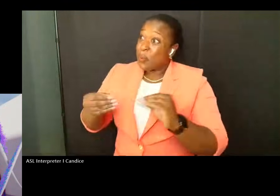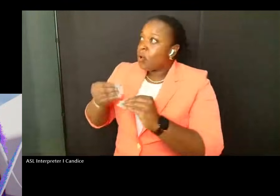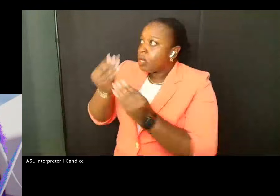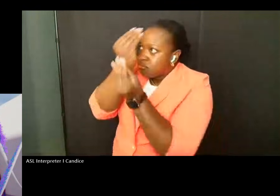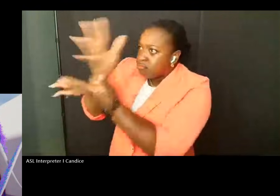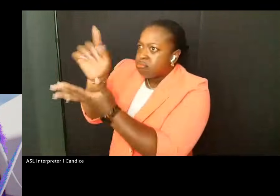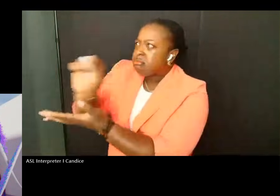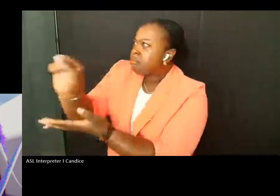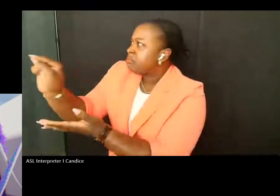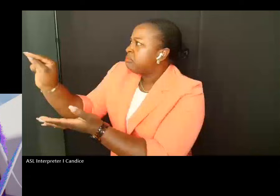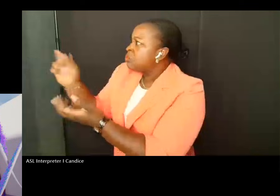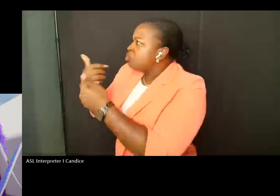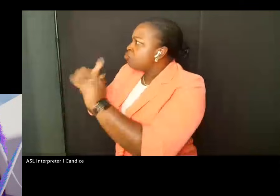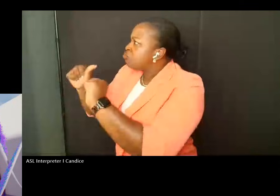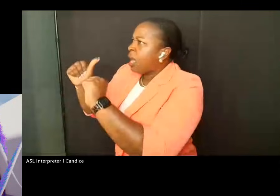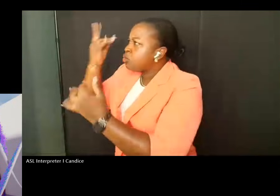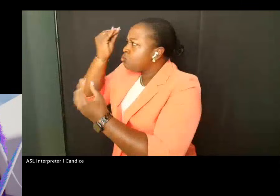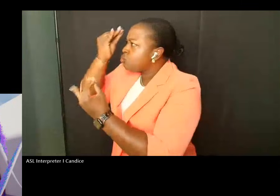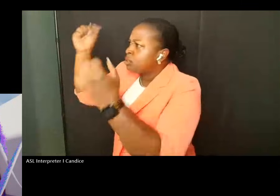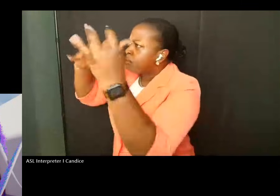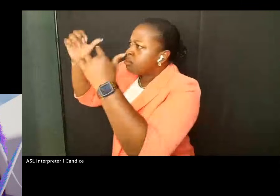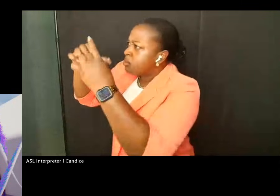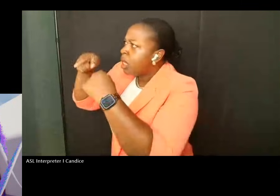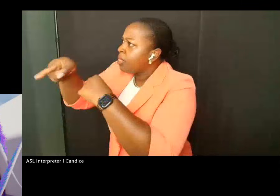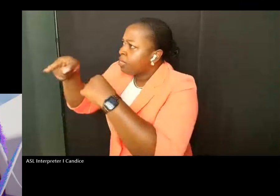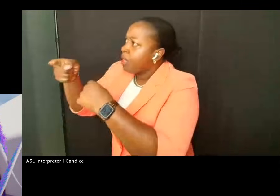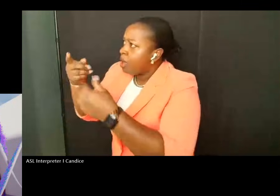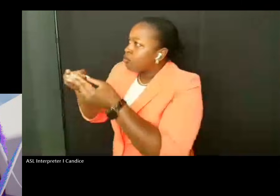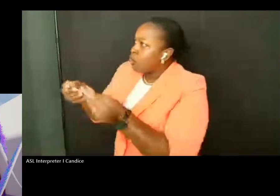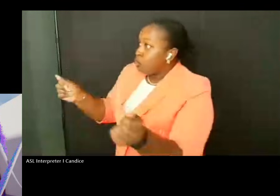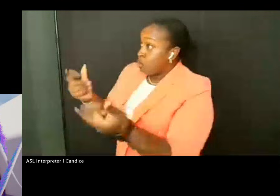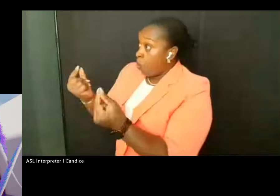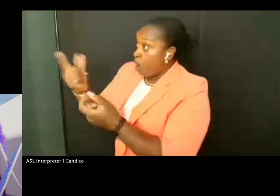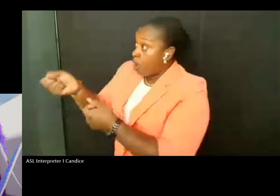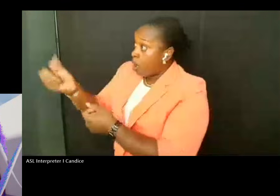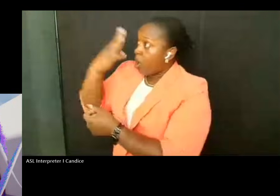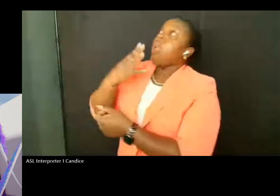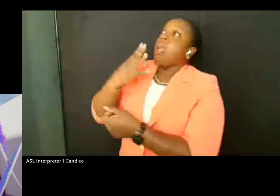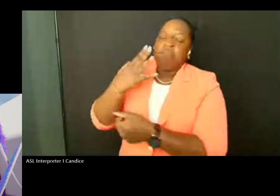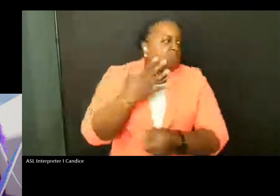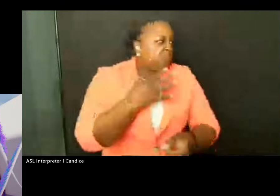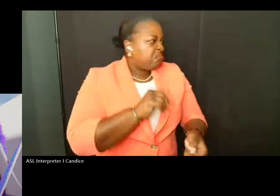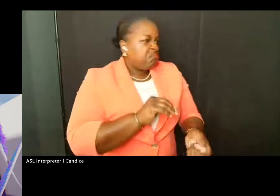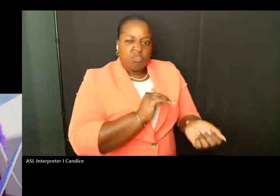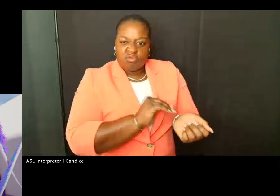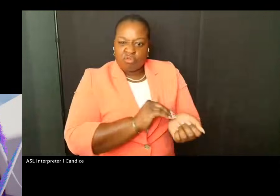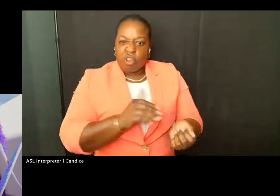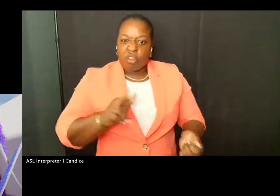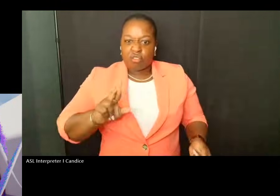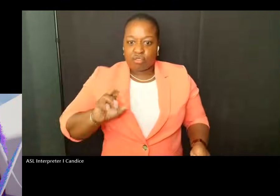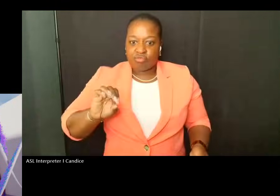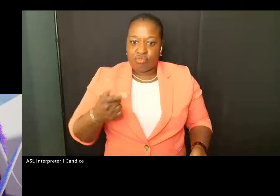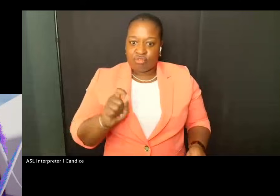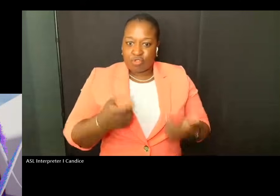and they came up with a solution for her. I always -- I had to go back to this medicine